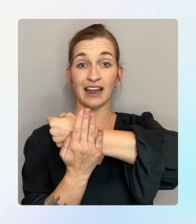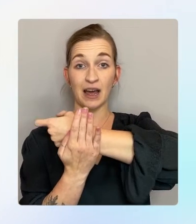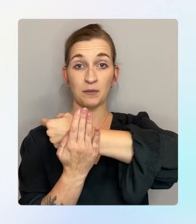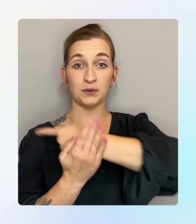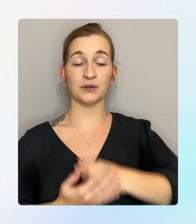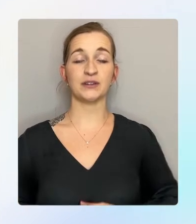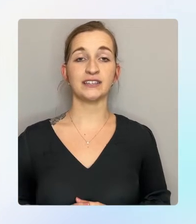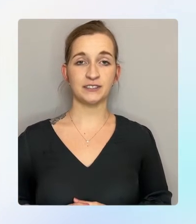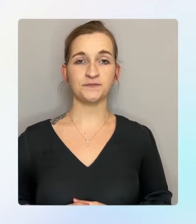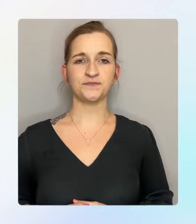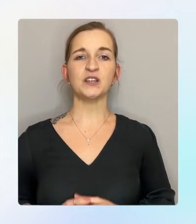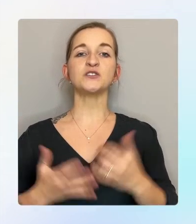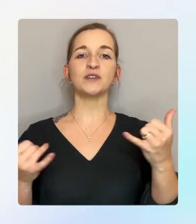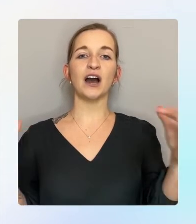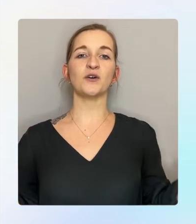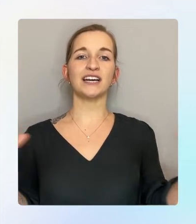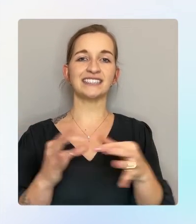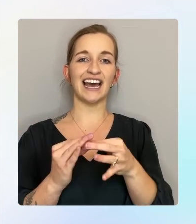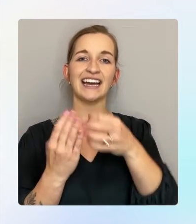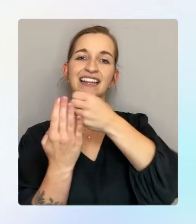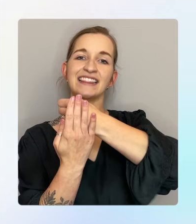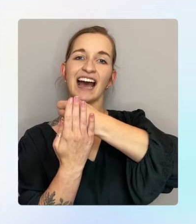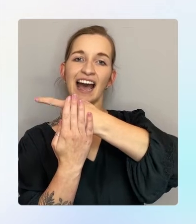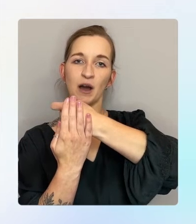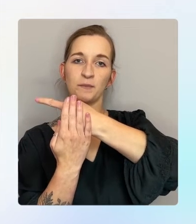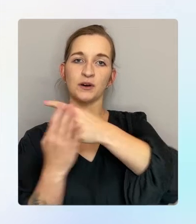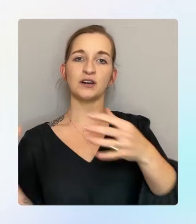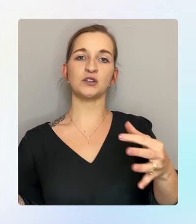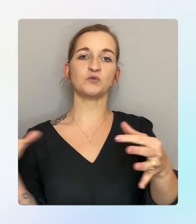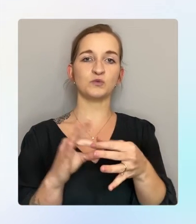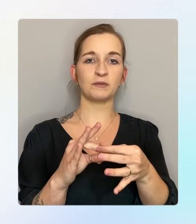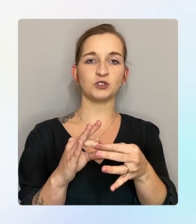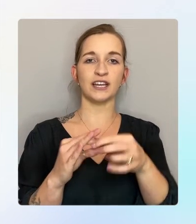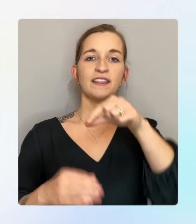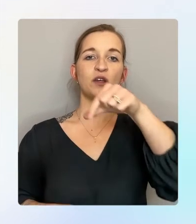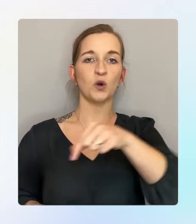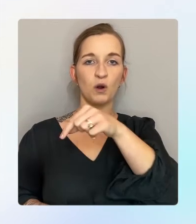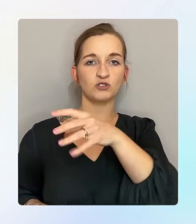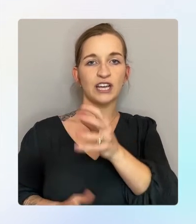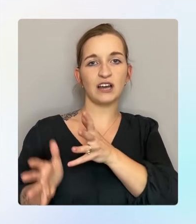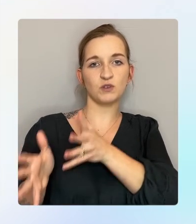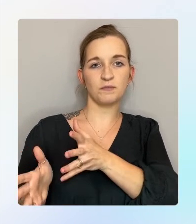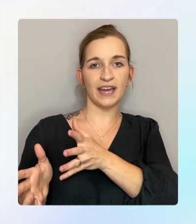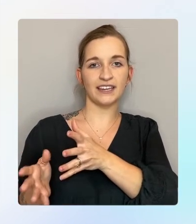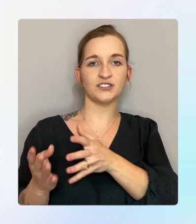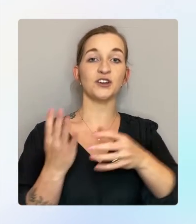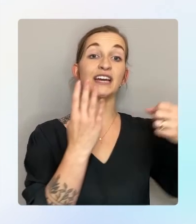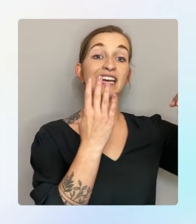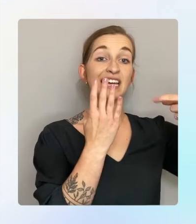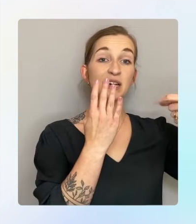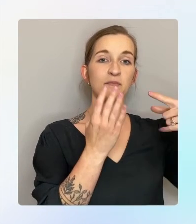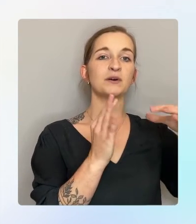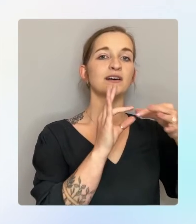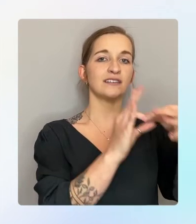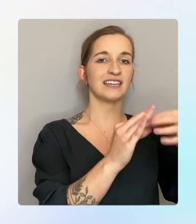So let's simply connect the output patches representing the quotient and the remainder and the input patches representing the numerator and the denominator.